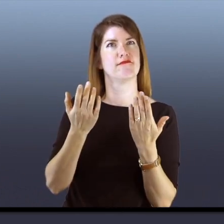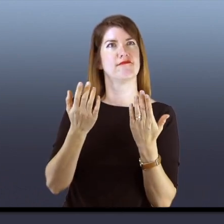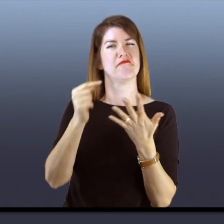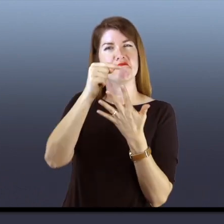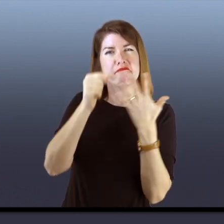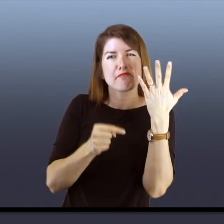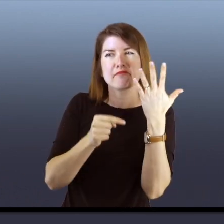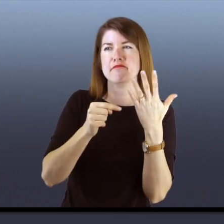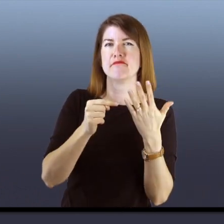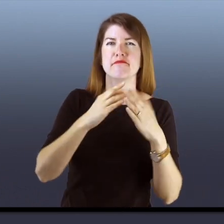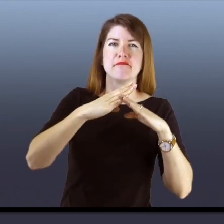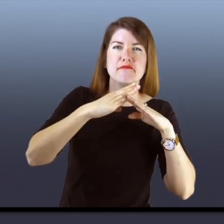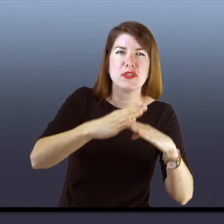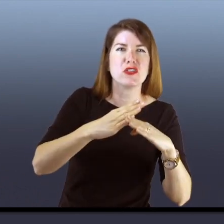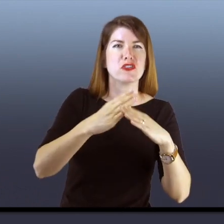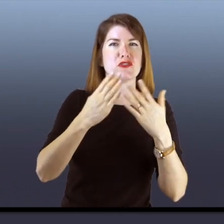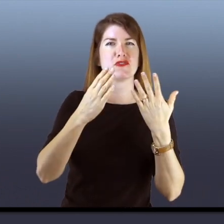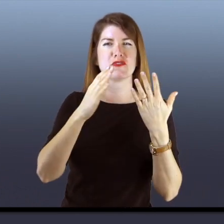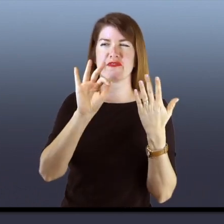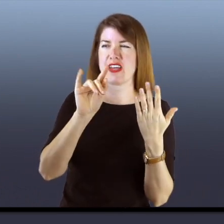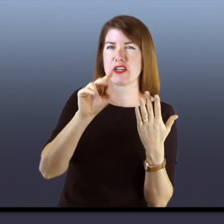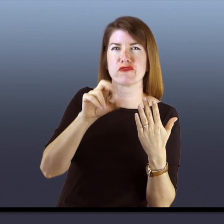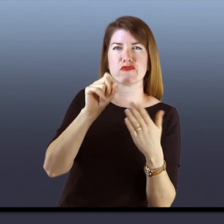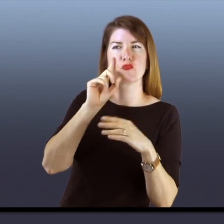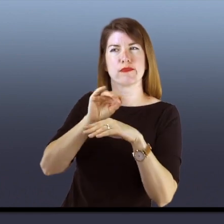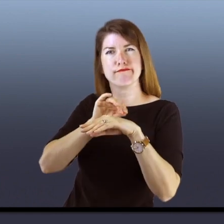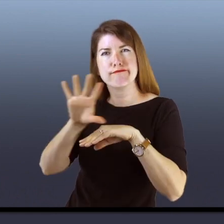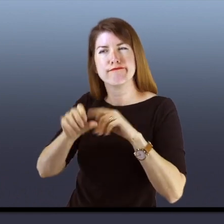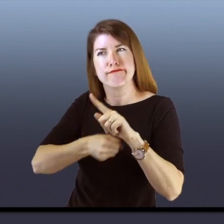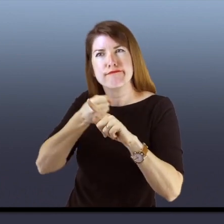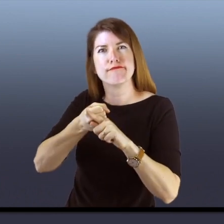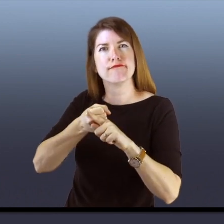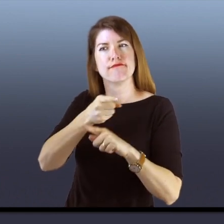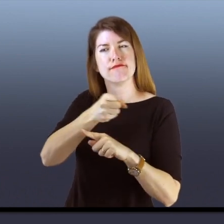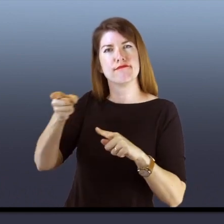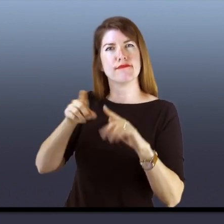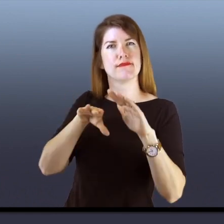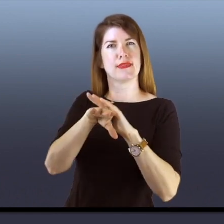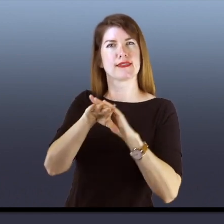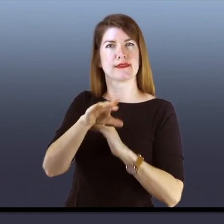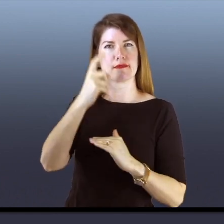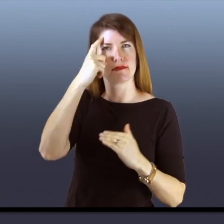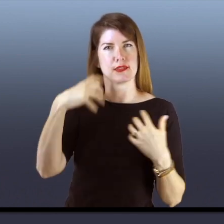barriers and factors that will influence accessing mental health services and supports